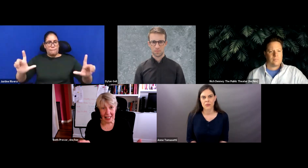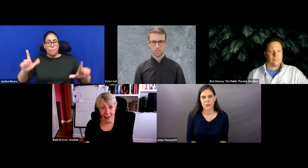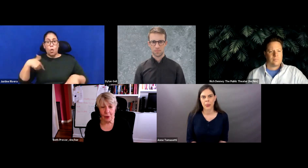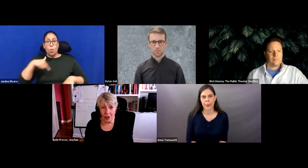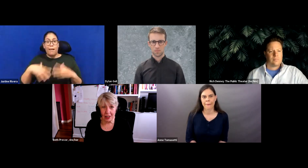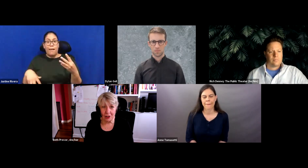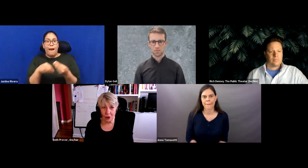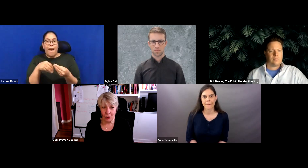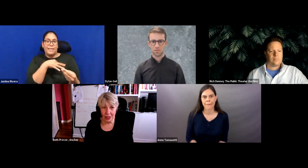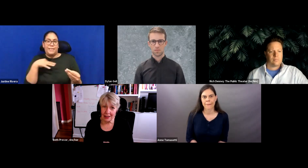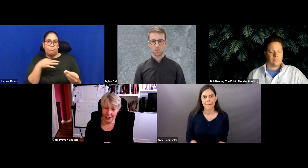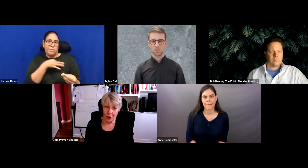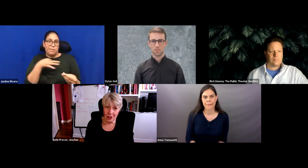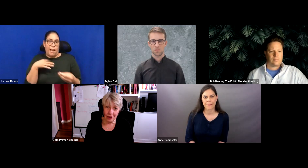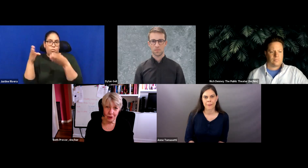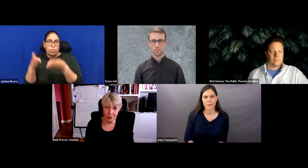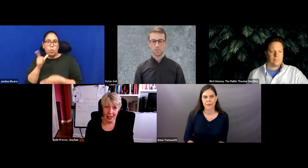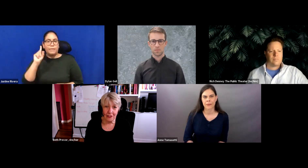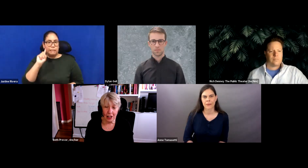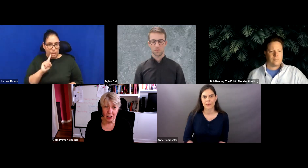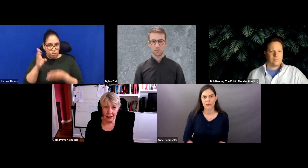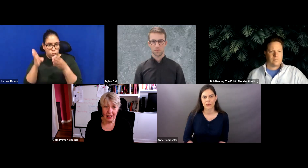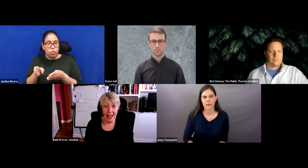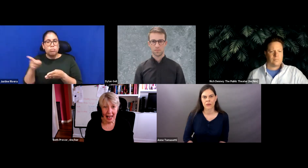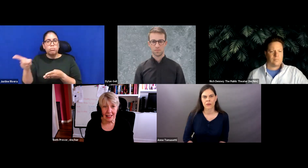staff person who was a Deaf person who kind of functioned as